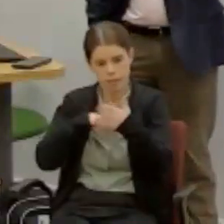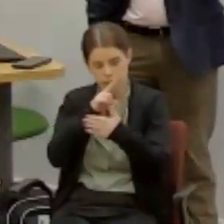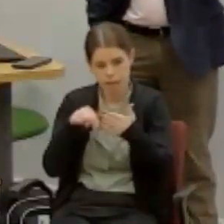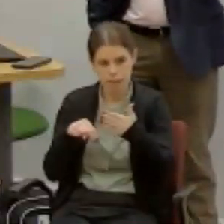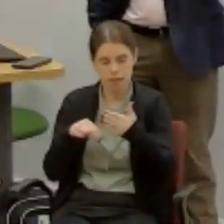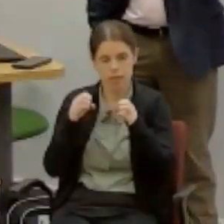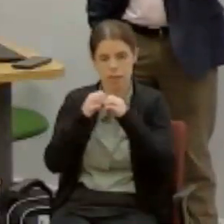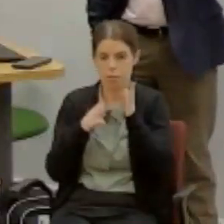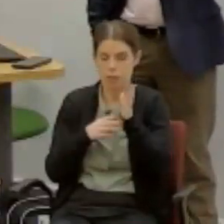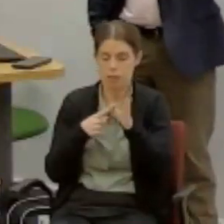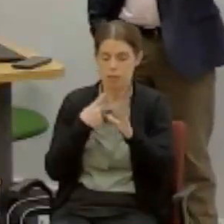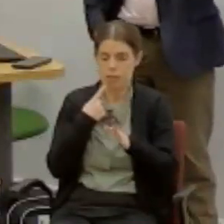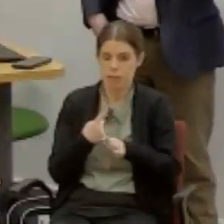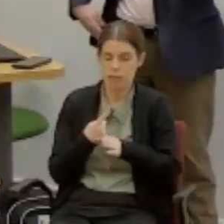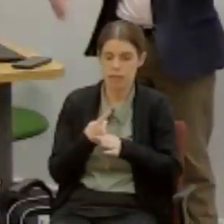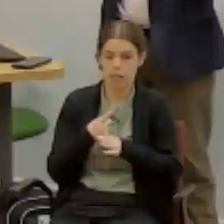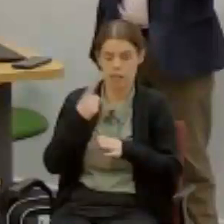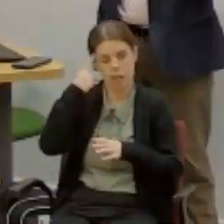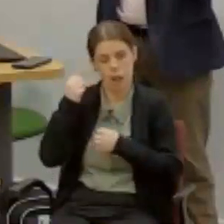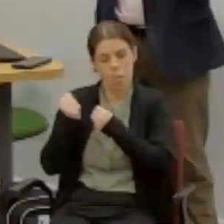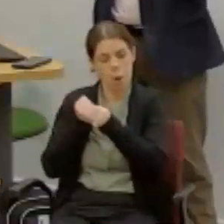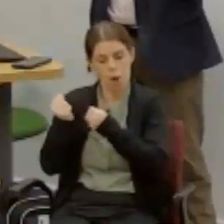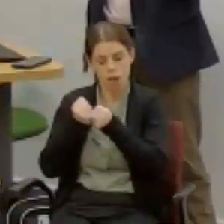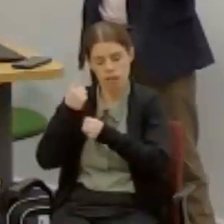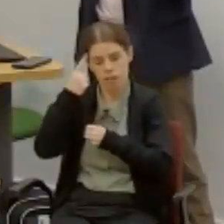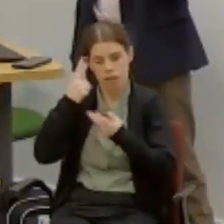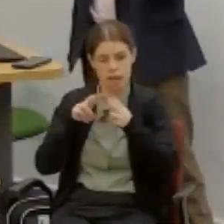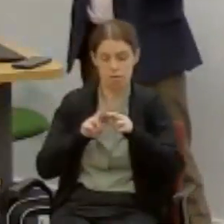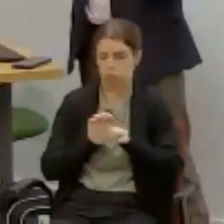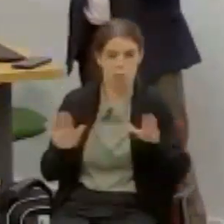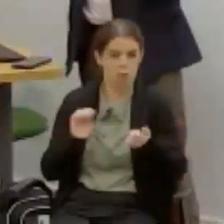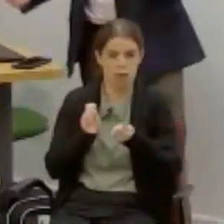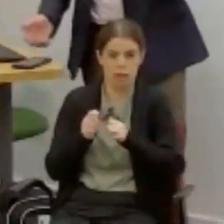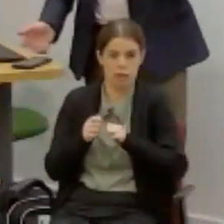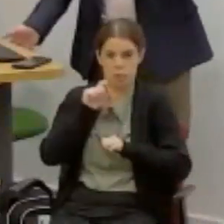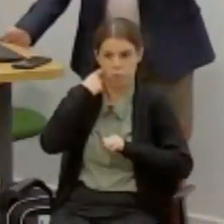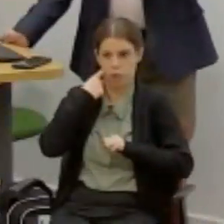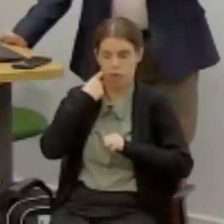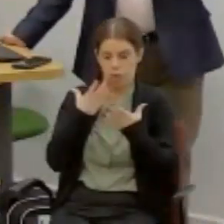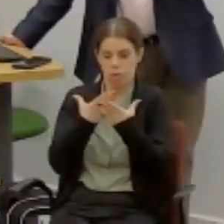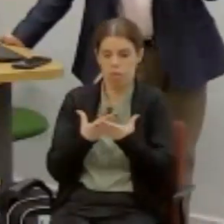according to the BMA. I think boxing civil you know we don’t adapt we will literally die so they introduced medical